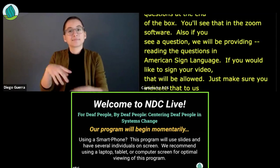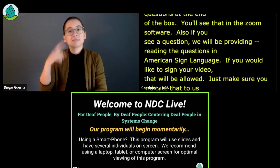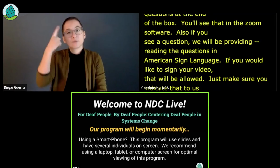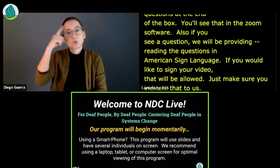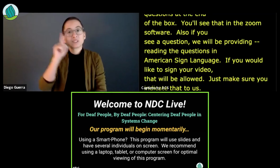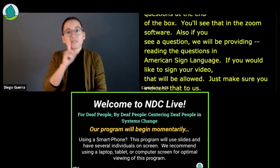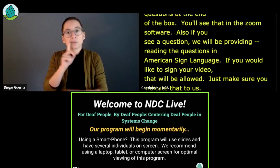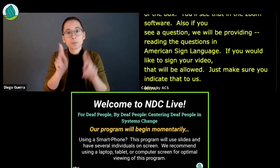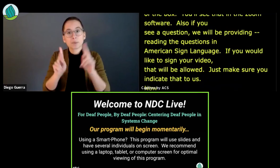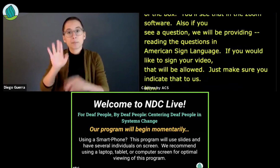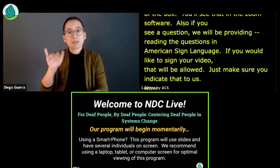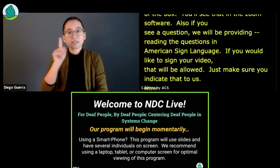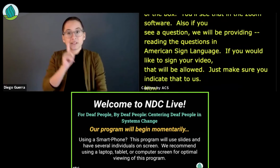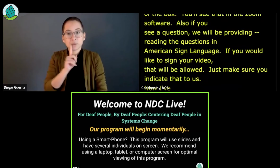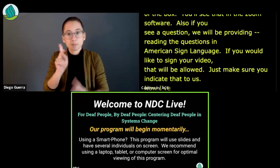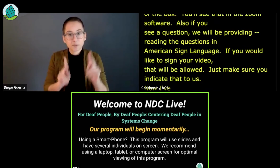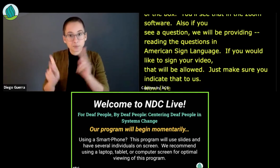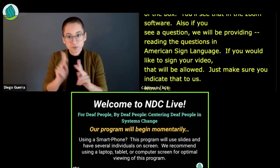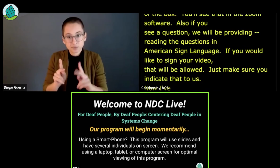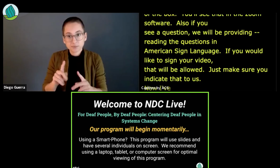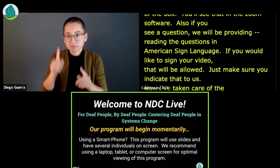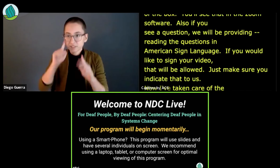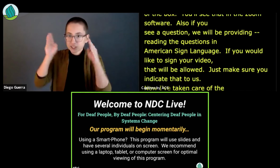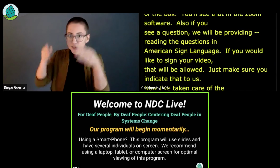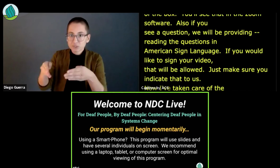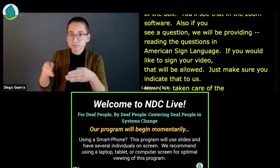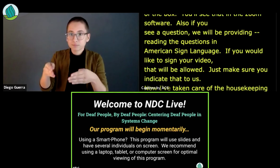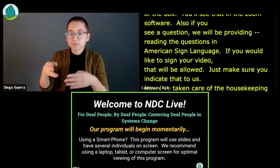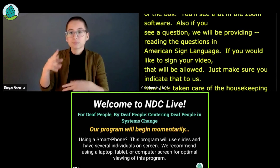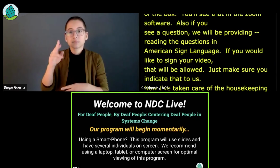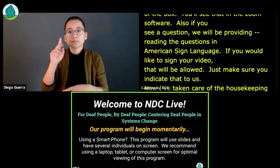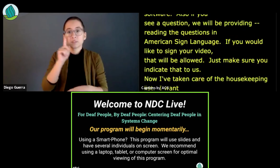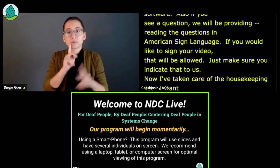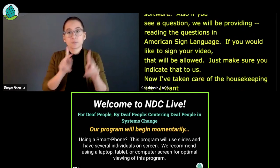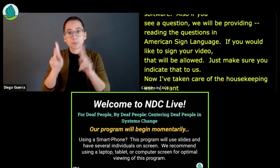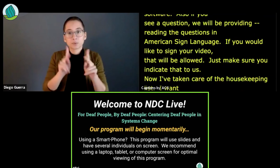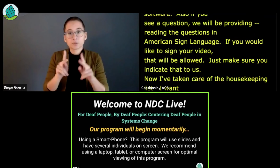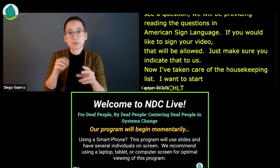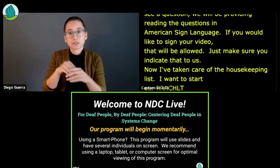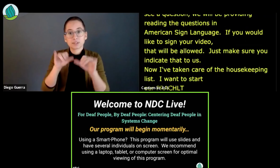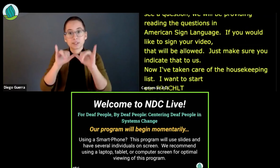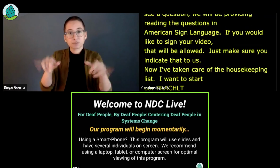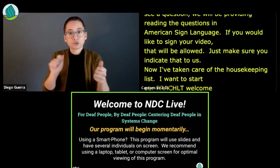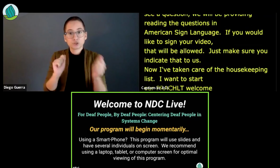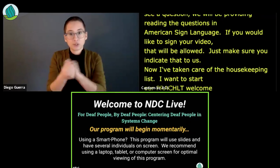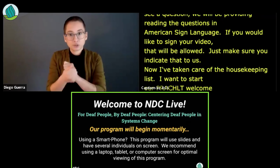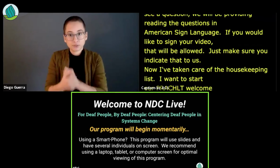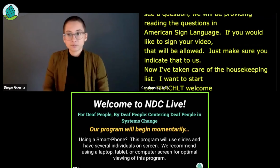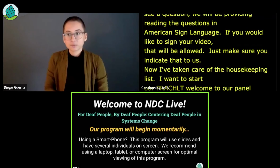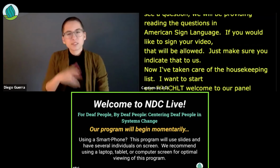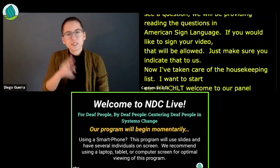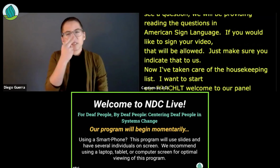Welcome to our panel For Deaf People by Deaf People, Centering Deaf People in Systems Change.